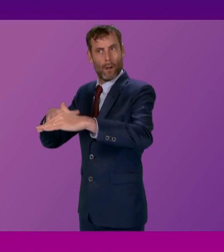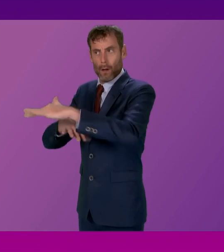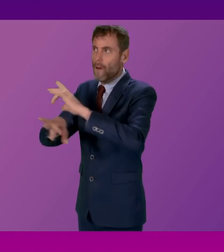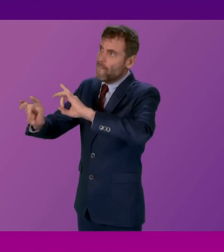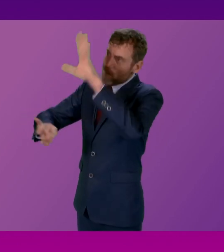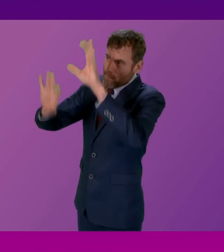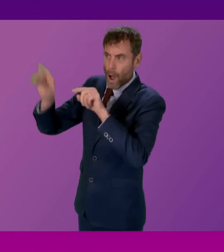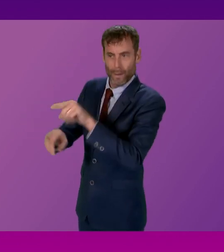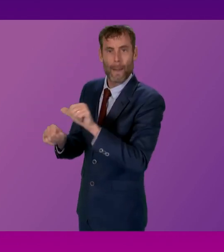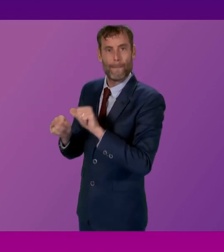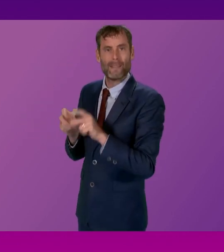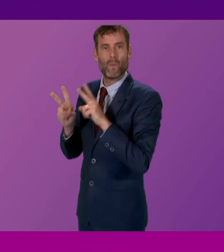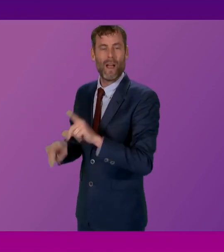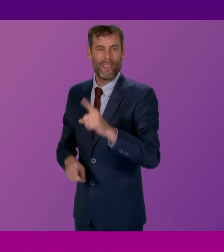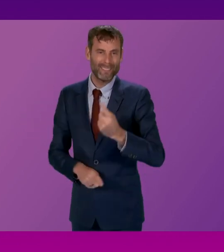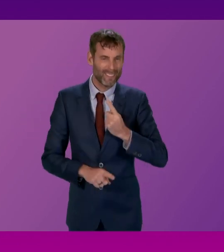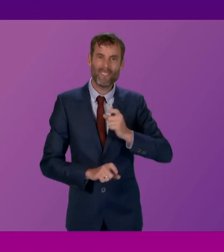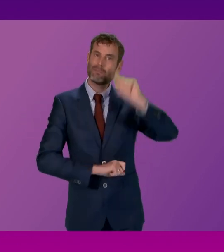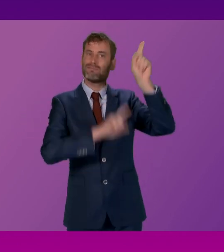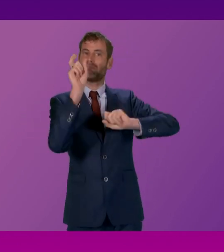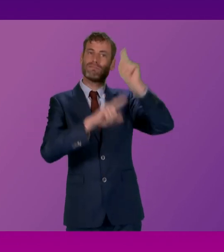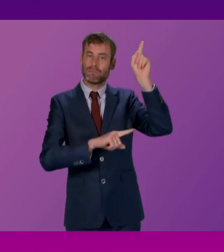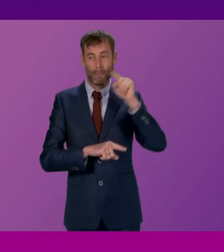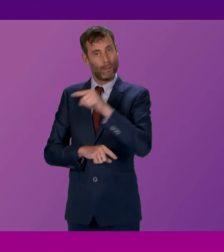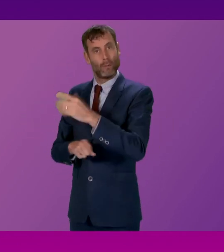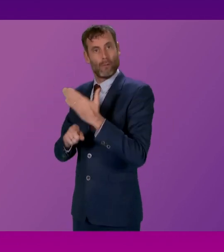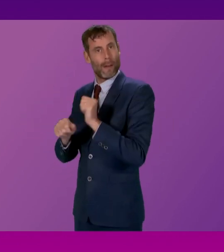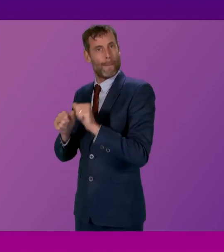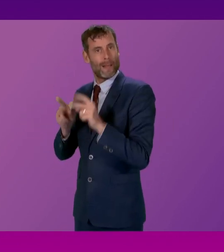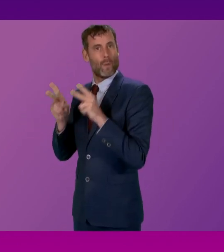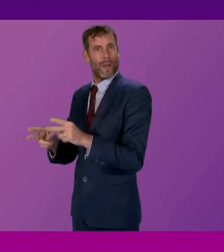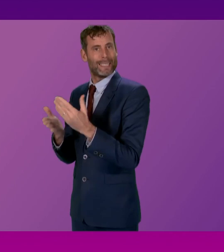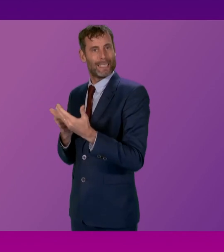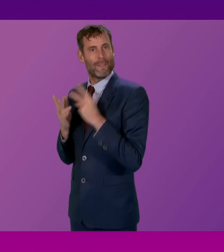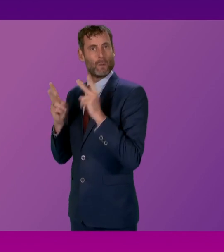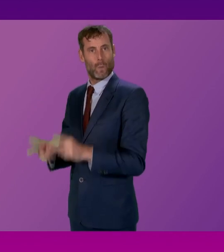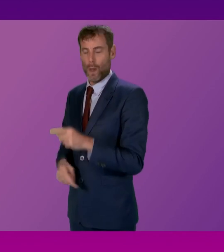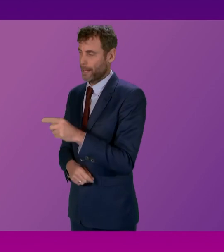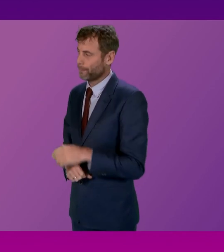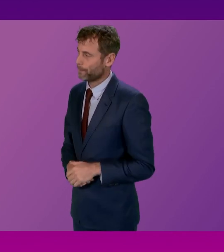and most enjoyable way for a family to spend bonfire night?